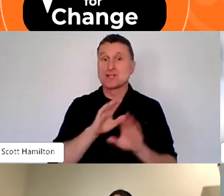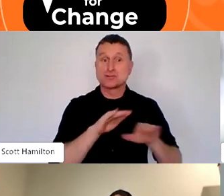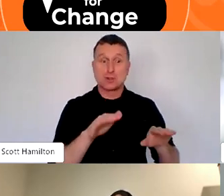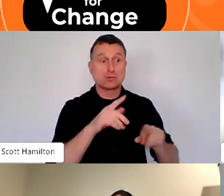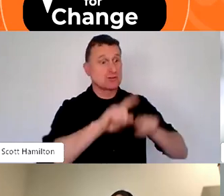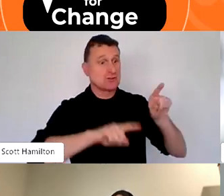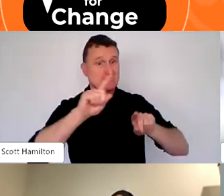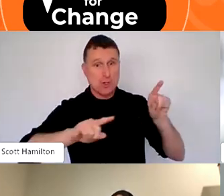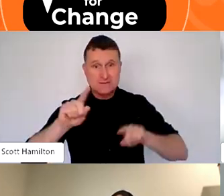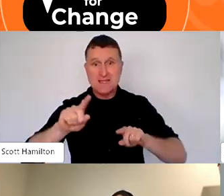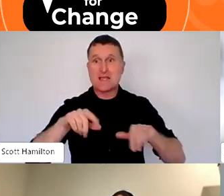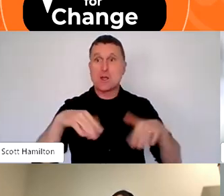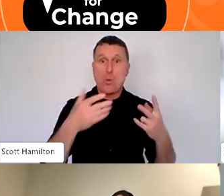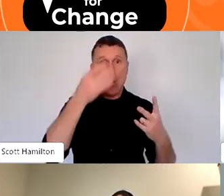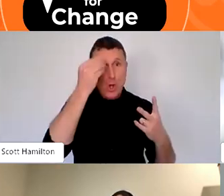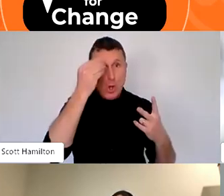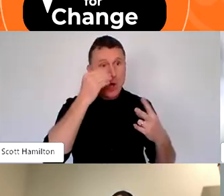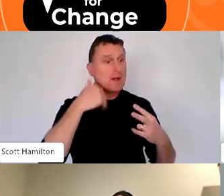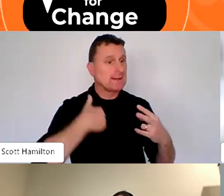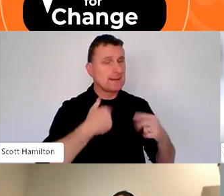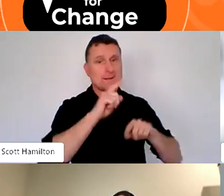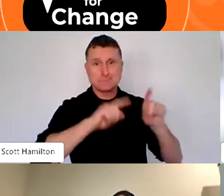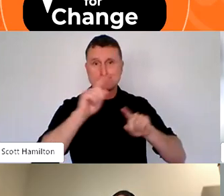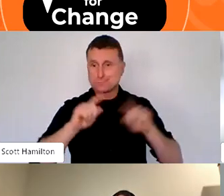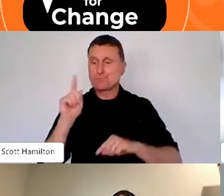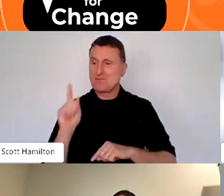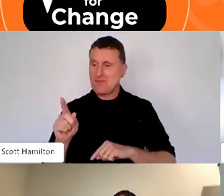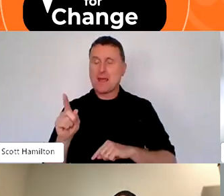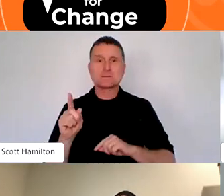and learning needs is part of an inclusive curriculum. Providing